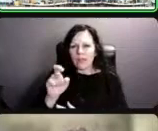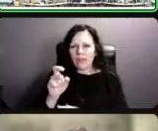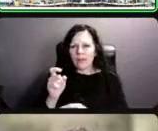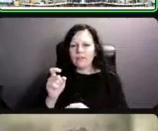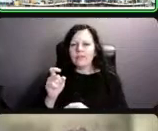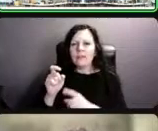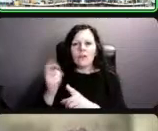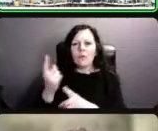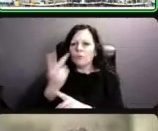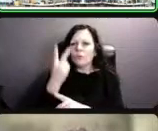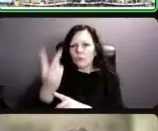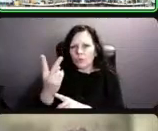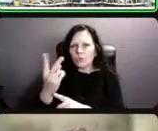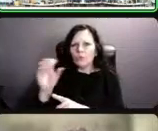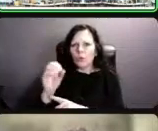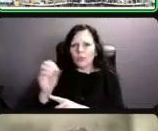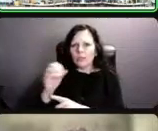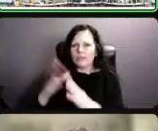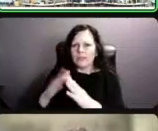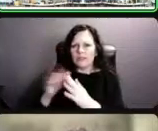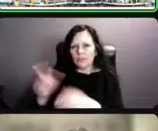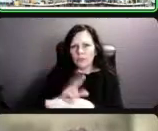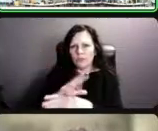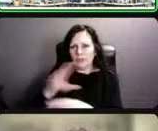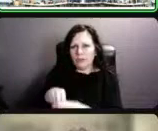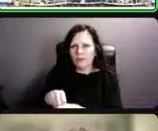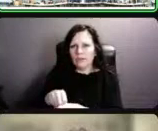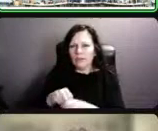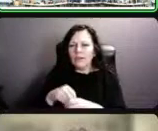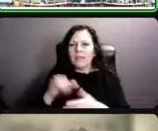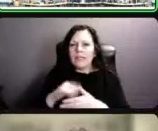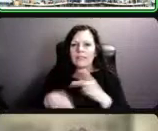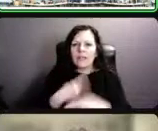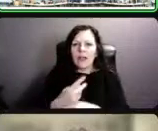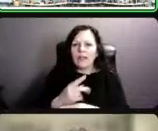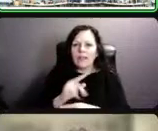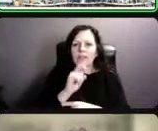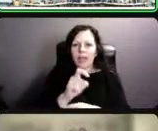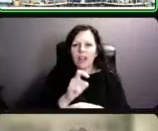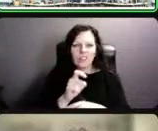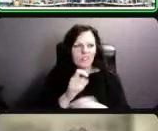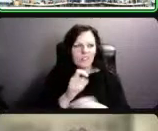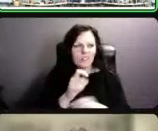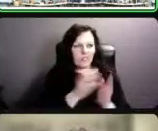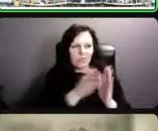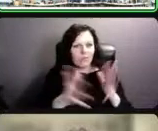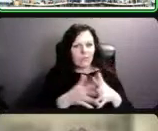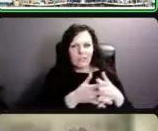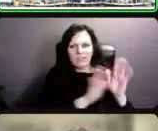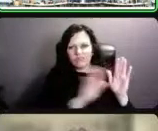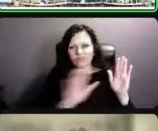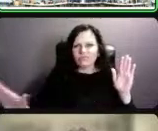WHILE A PAYROLL CITY